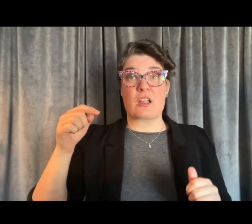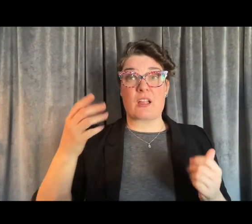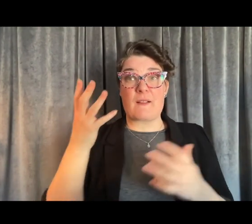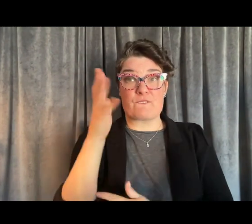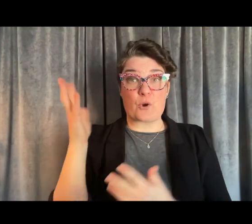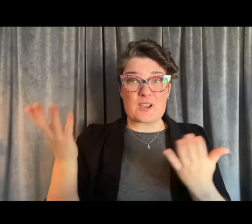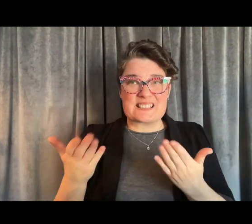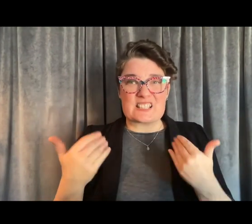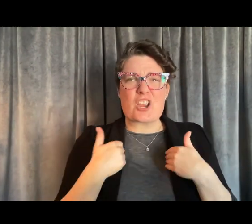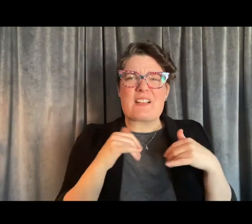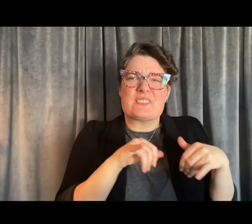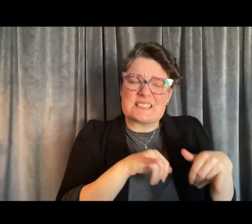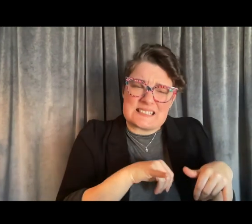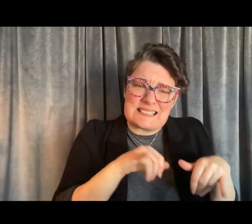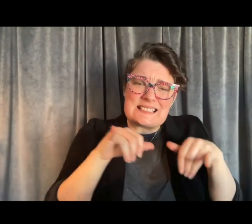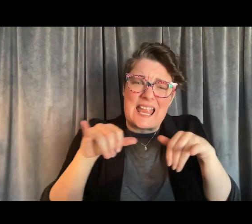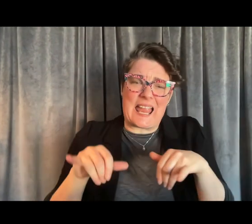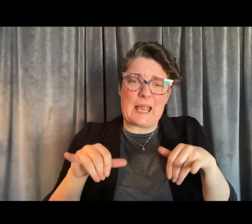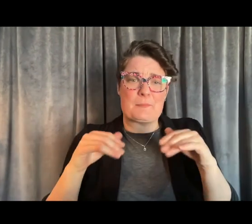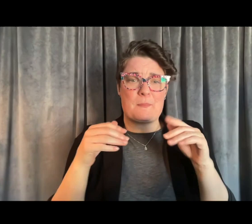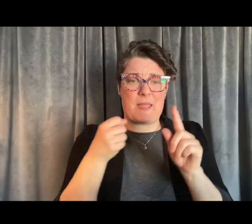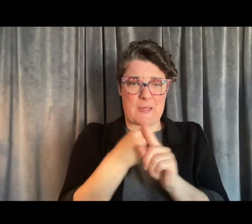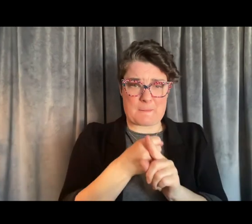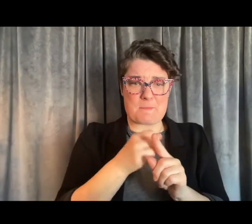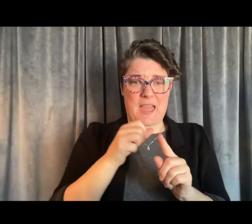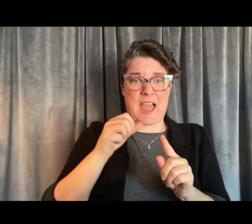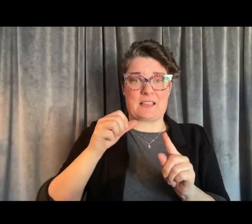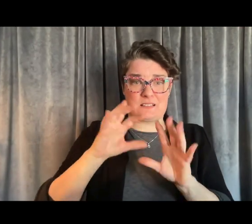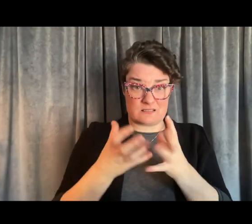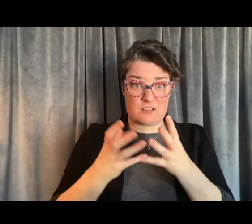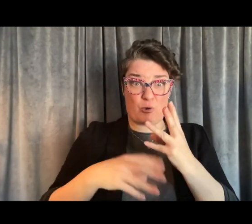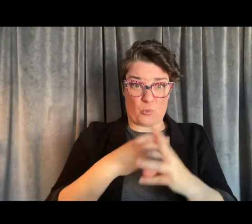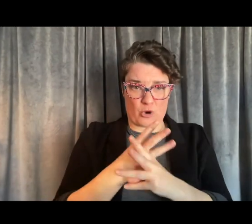forest here has the same global impact as the Amazon Rainforest.